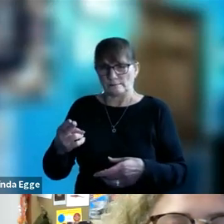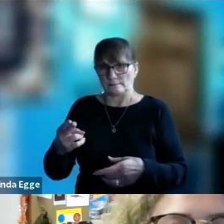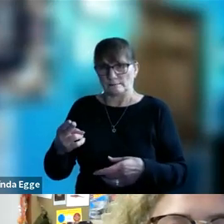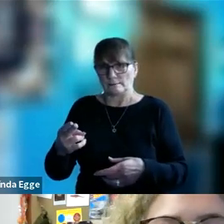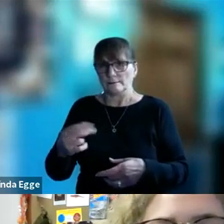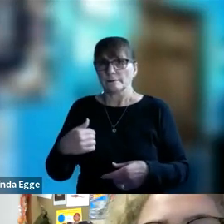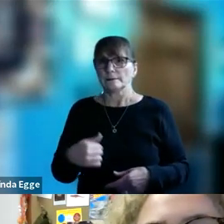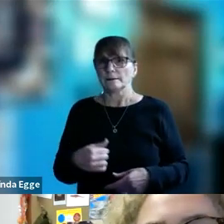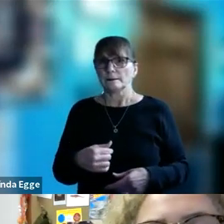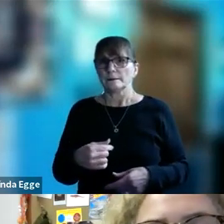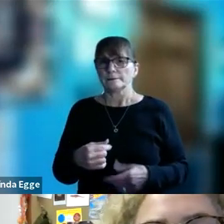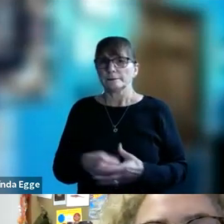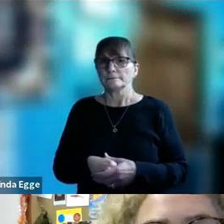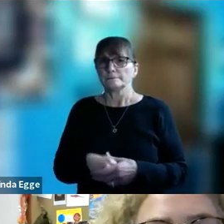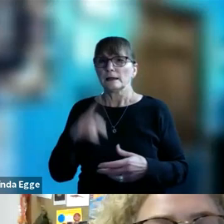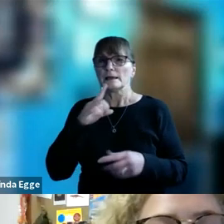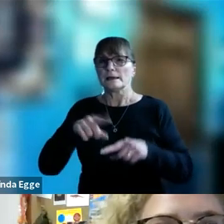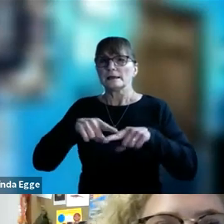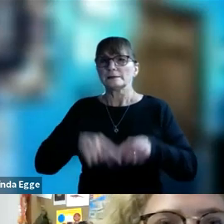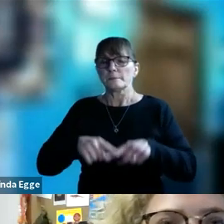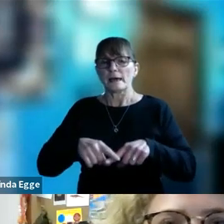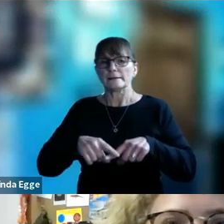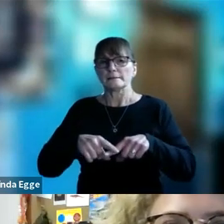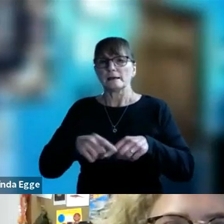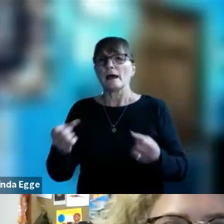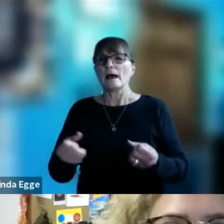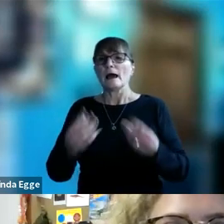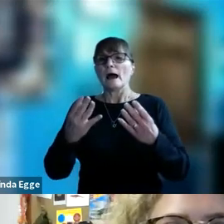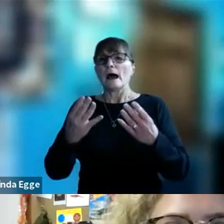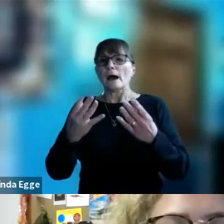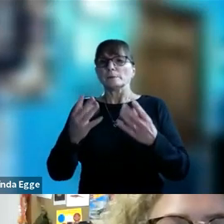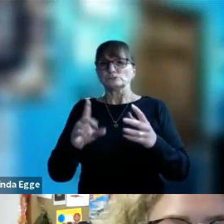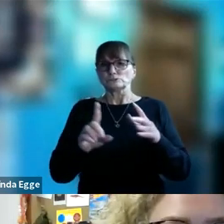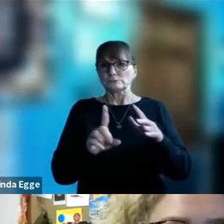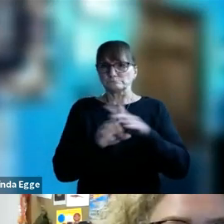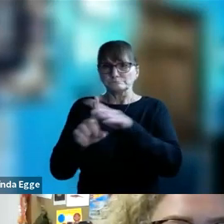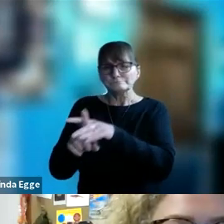I would say it would depend on how much does it come up in the medical record